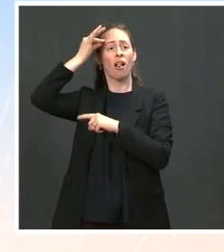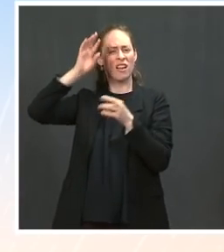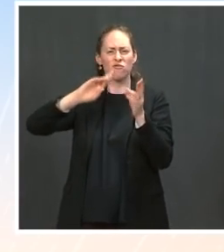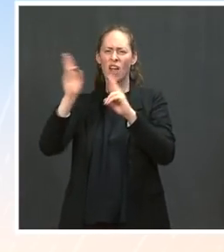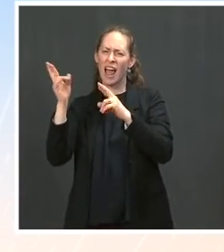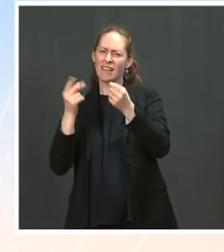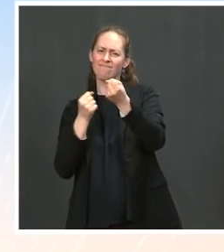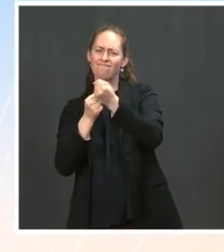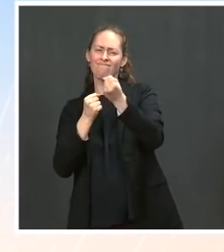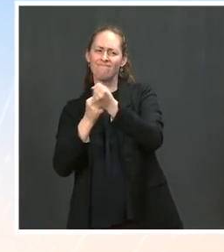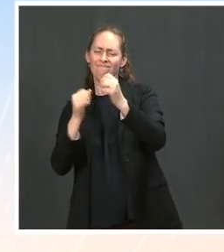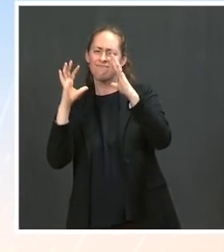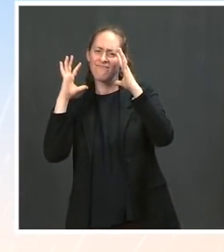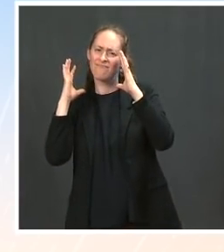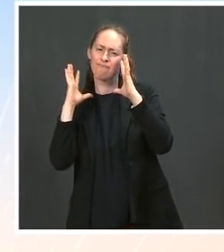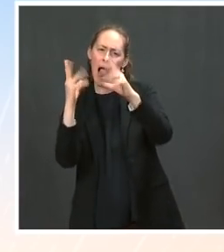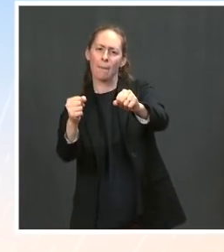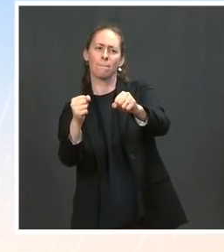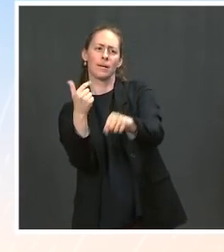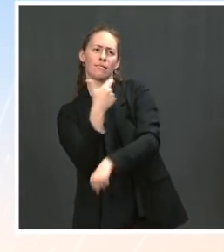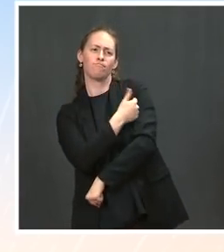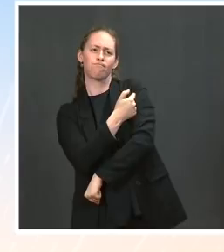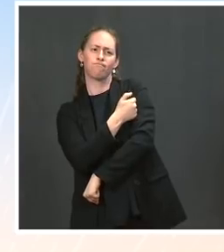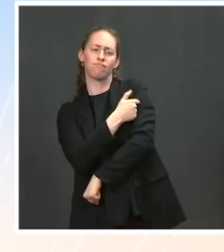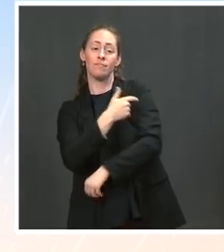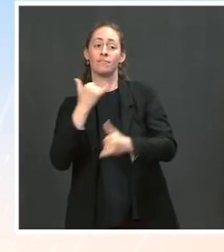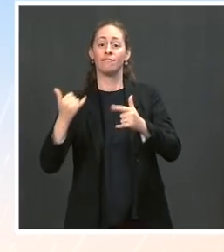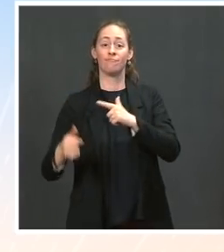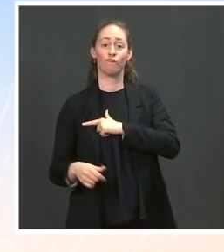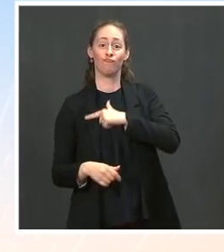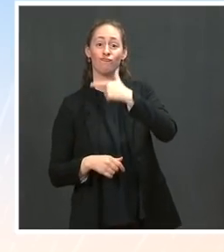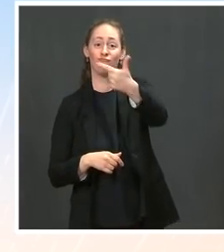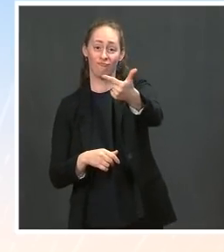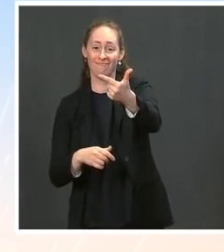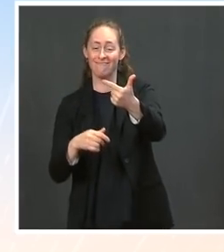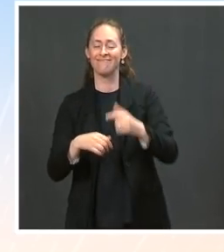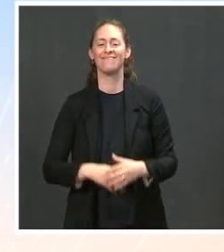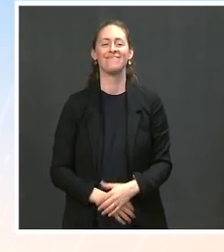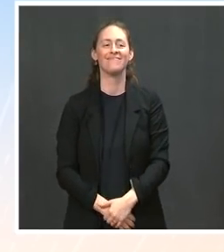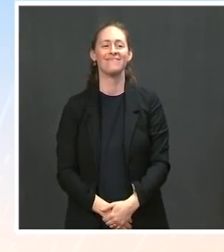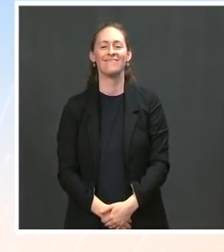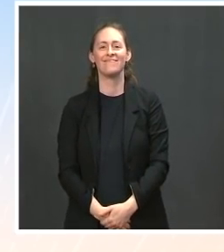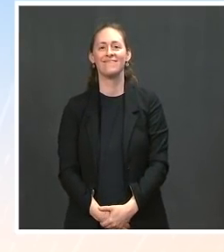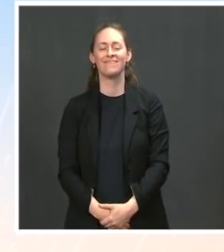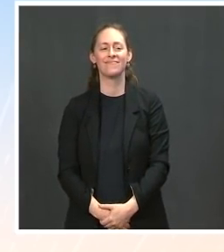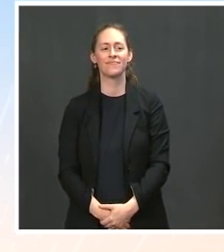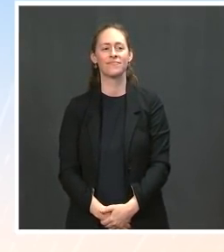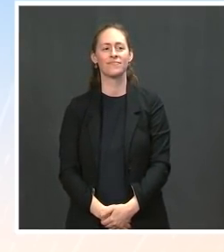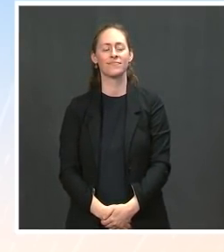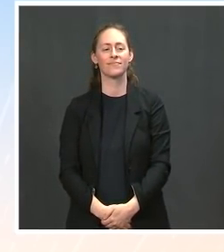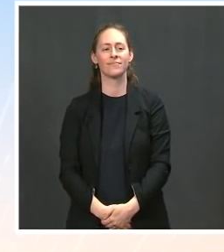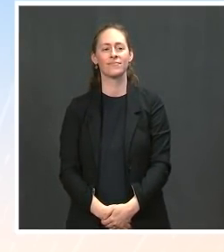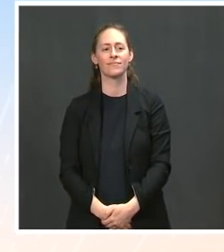With that, Jonathan, why don't you get us started. The Press: Thank you, Jen. Just a few minutes ago in the Oval Office, the President spoke about the trial